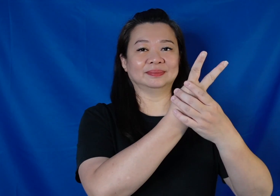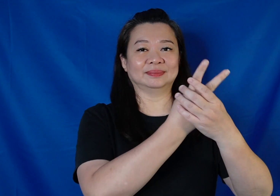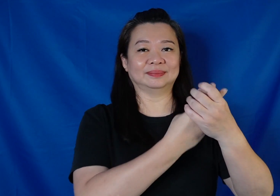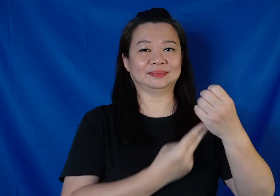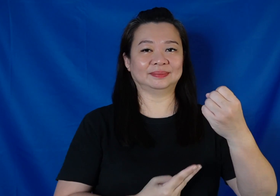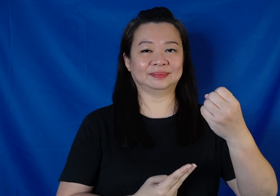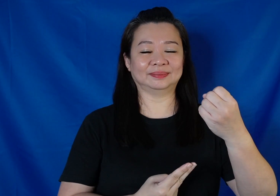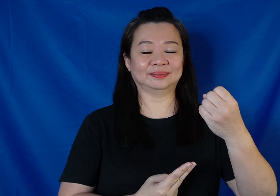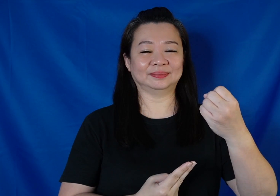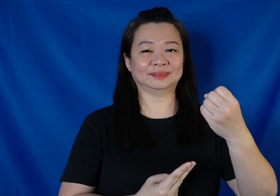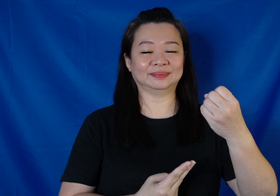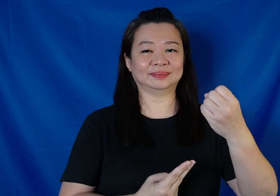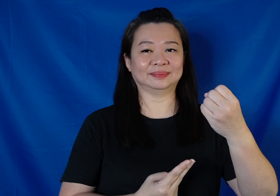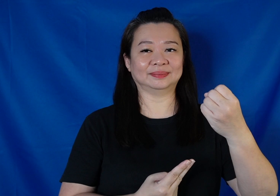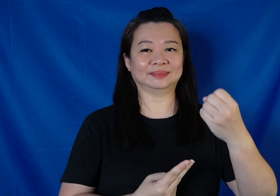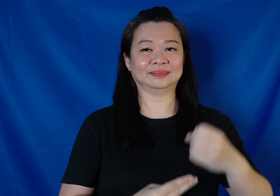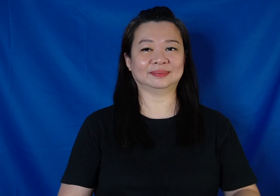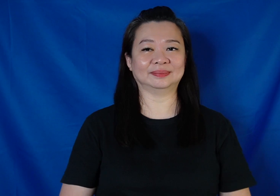BOTH